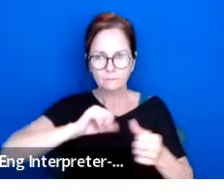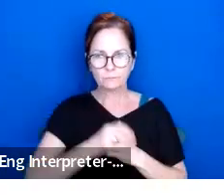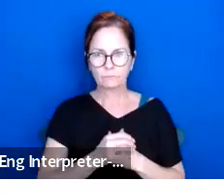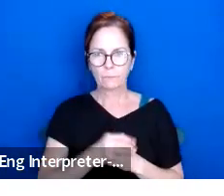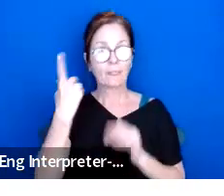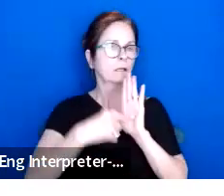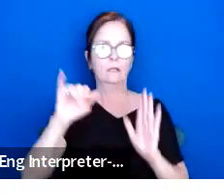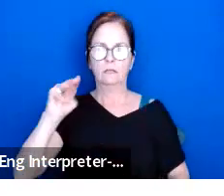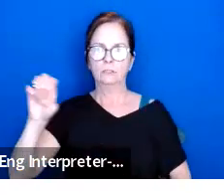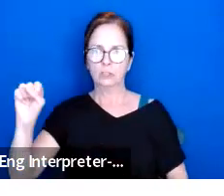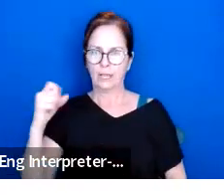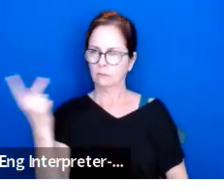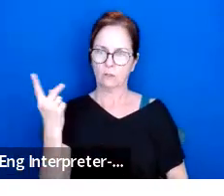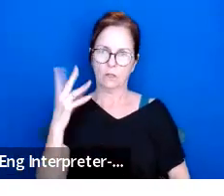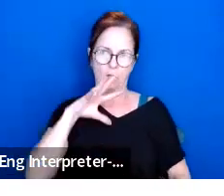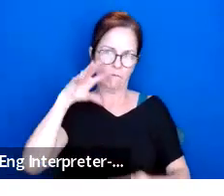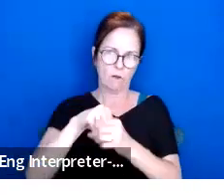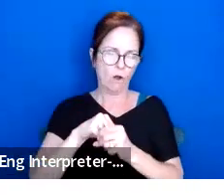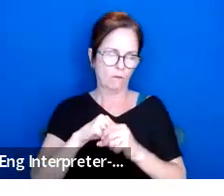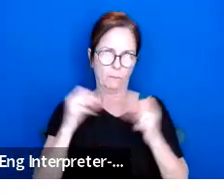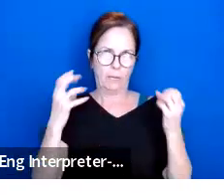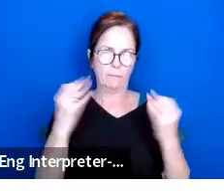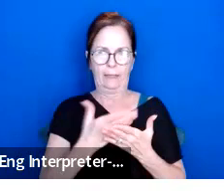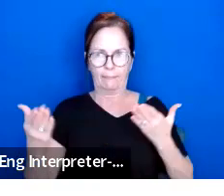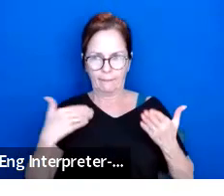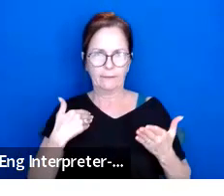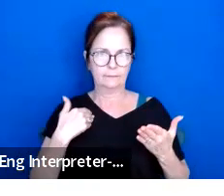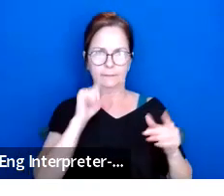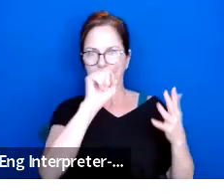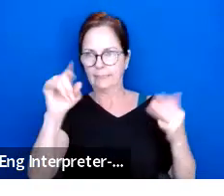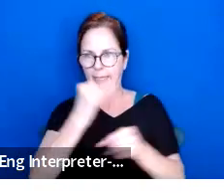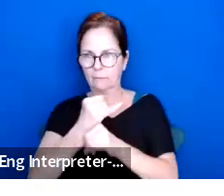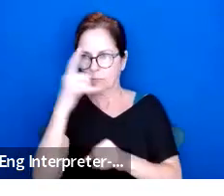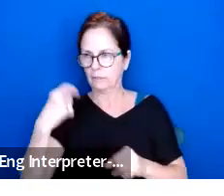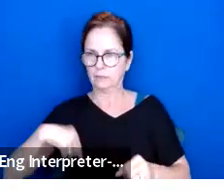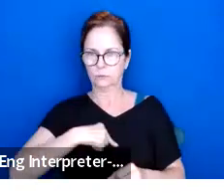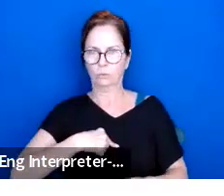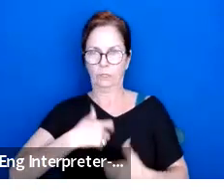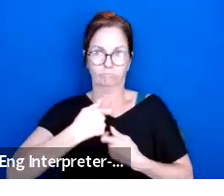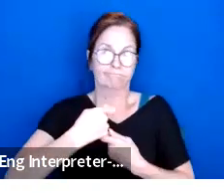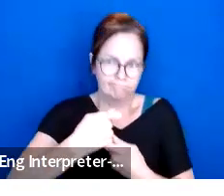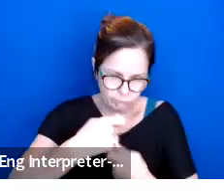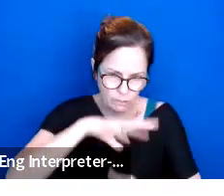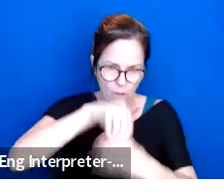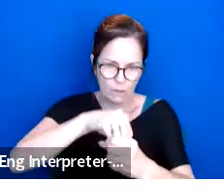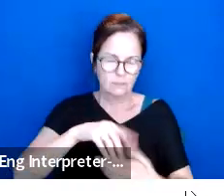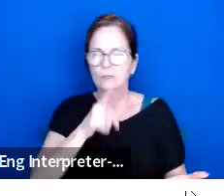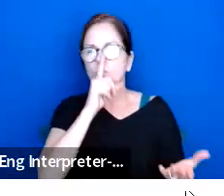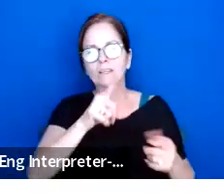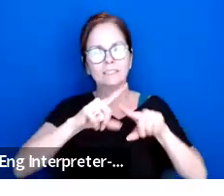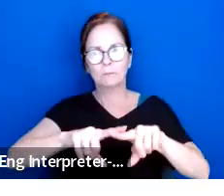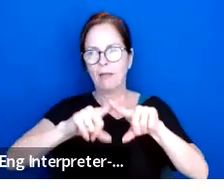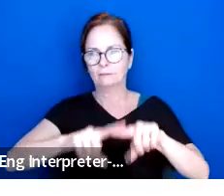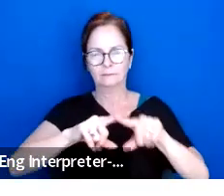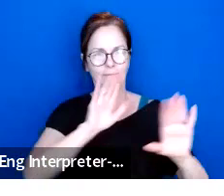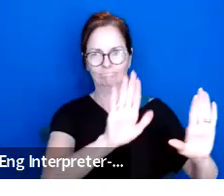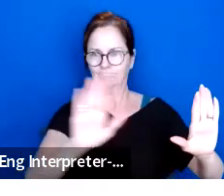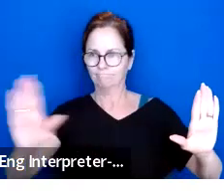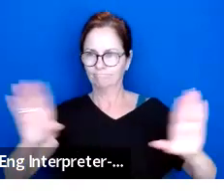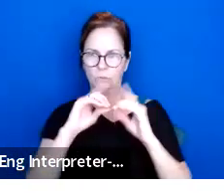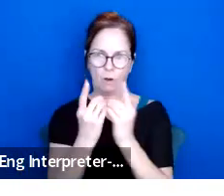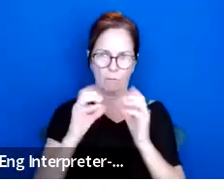So it really will depend.